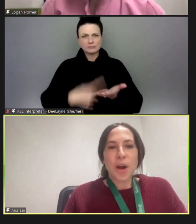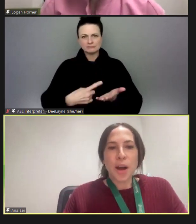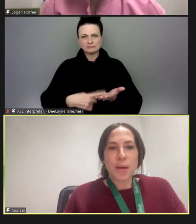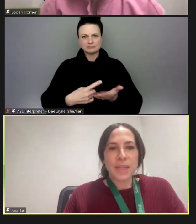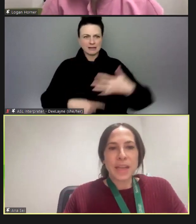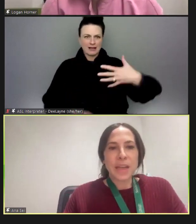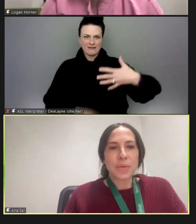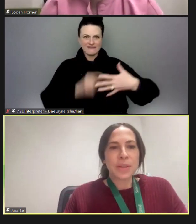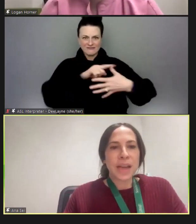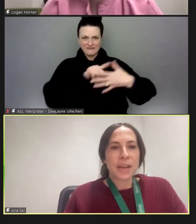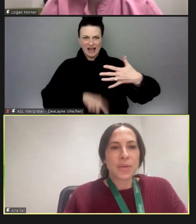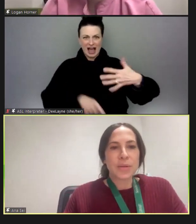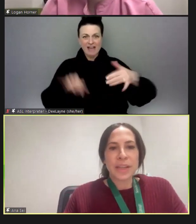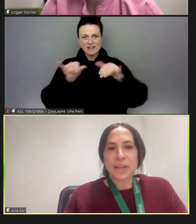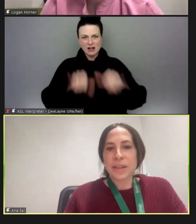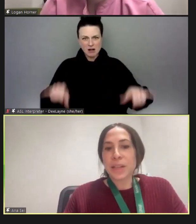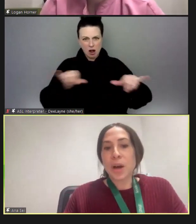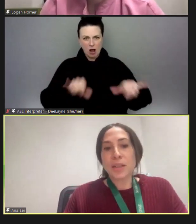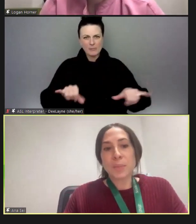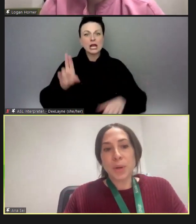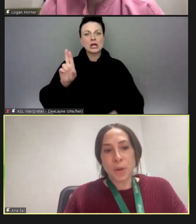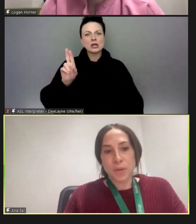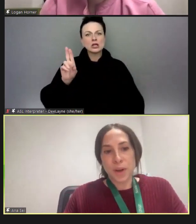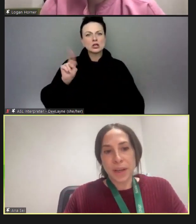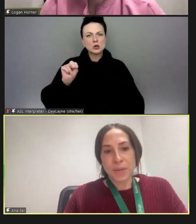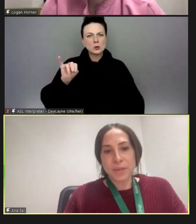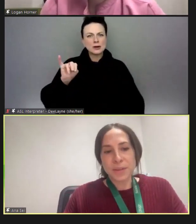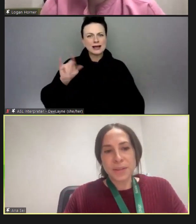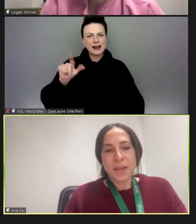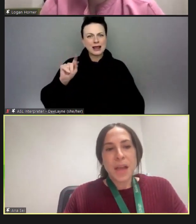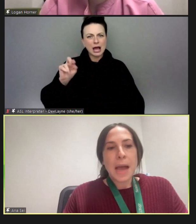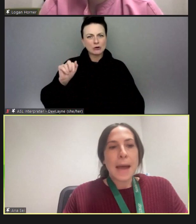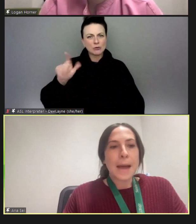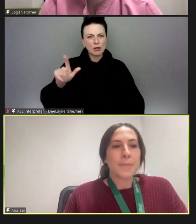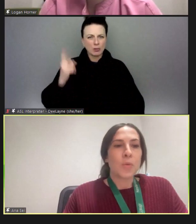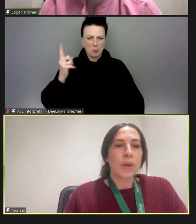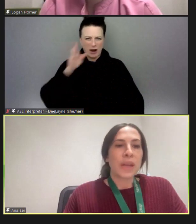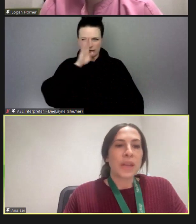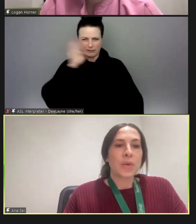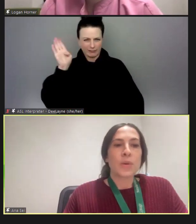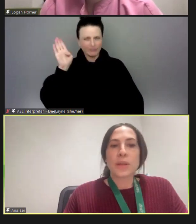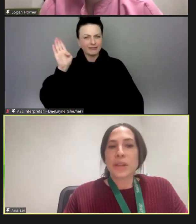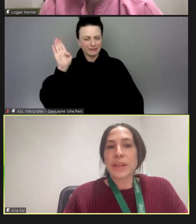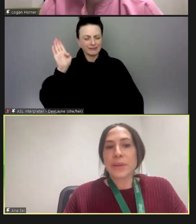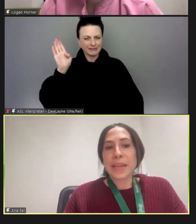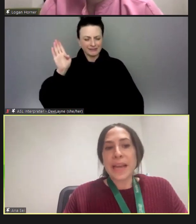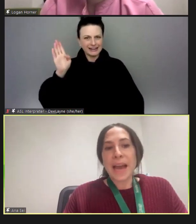common unilateral hearing loss